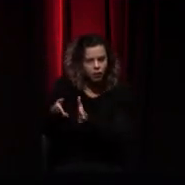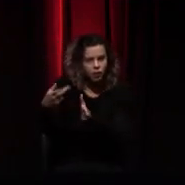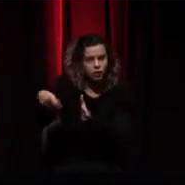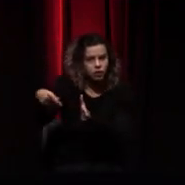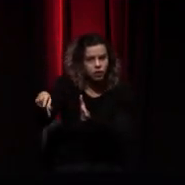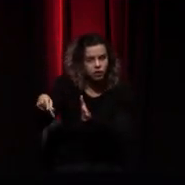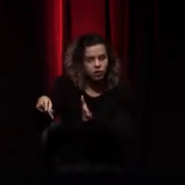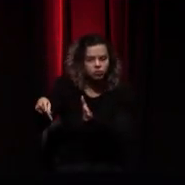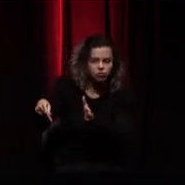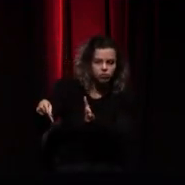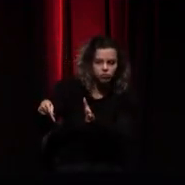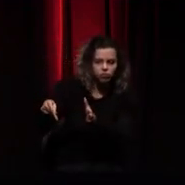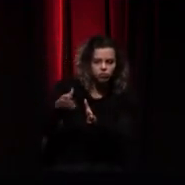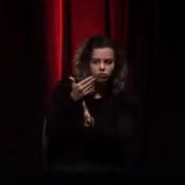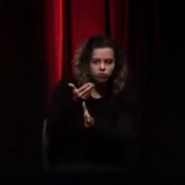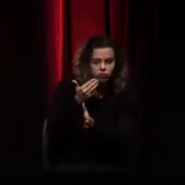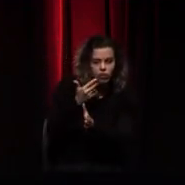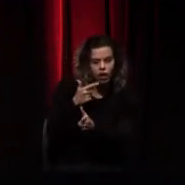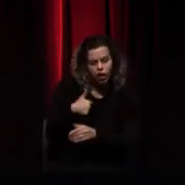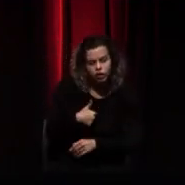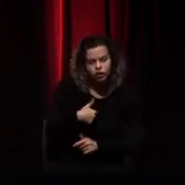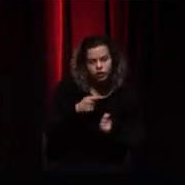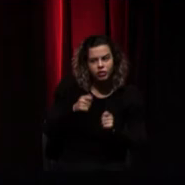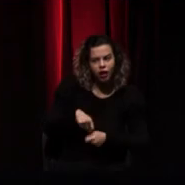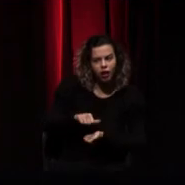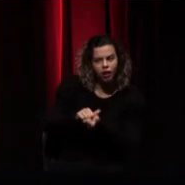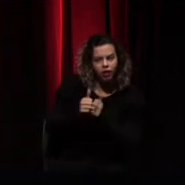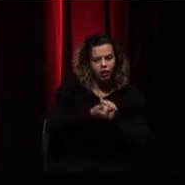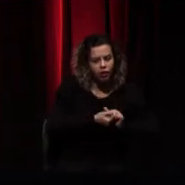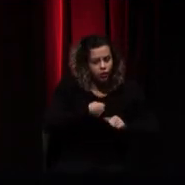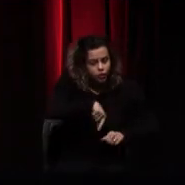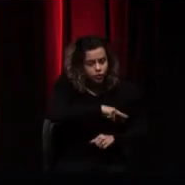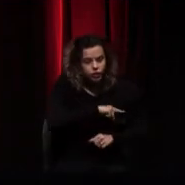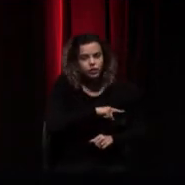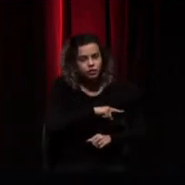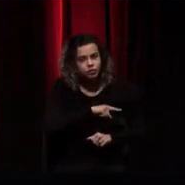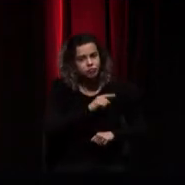that we can take and it’s within our scope.